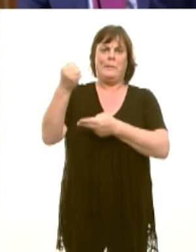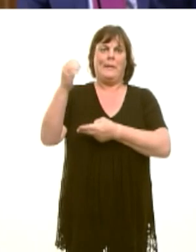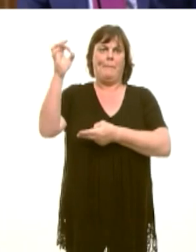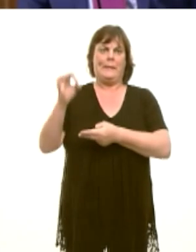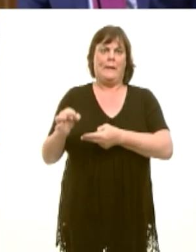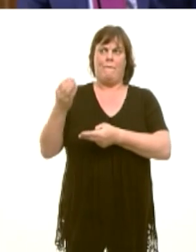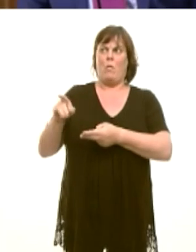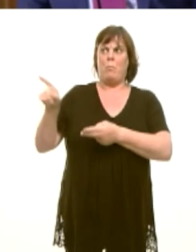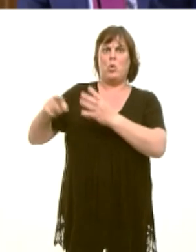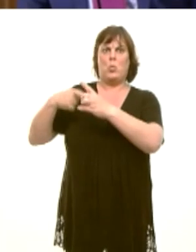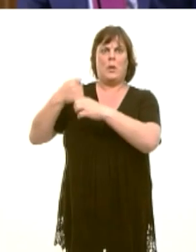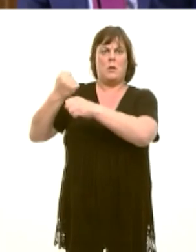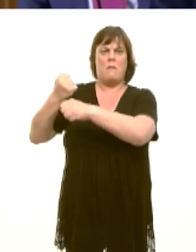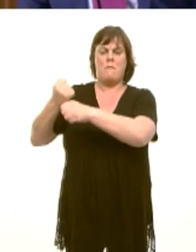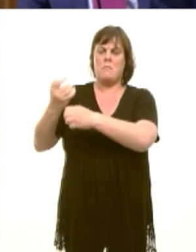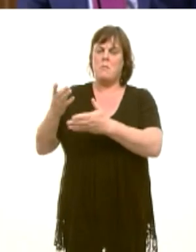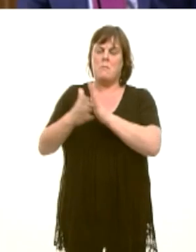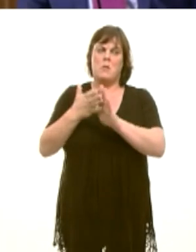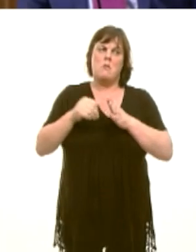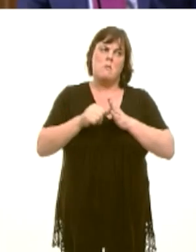is at the level we would expect. Nevertheless, funding for health and social services in